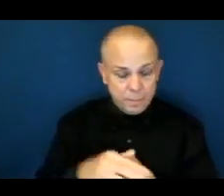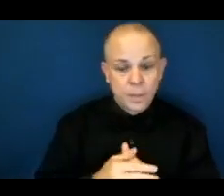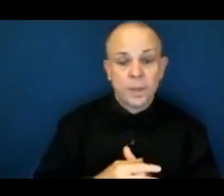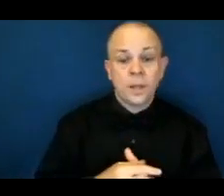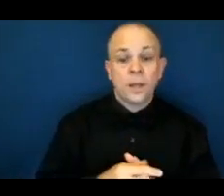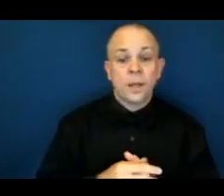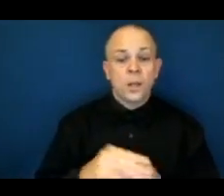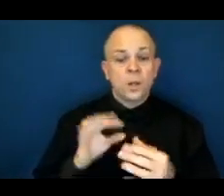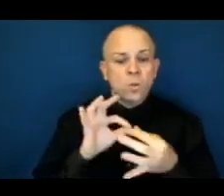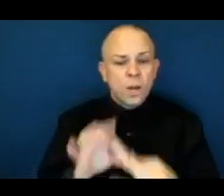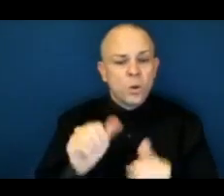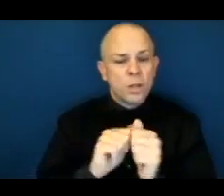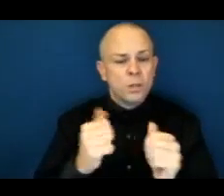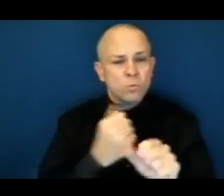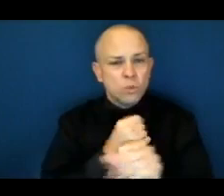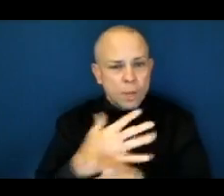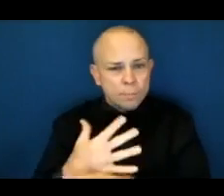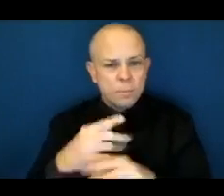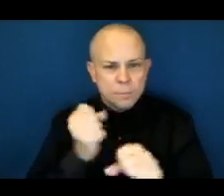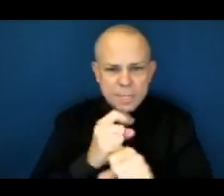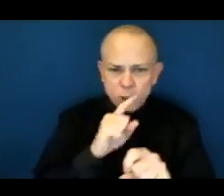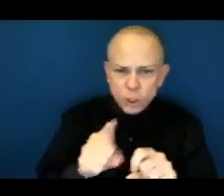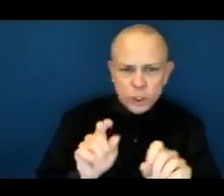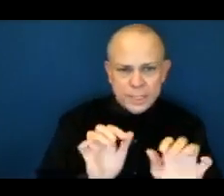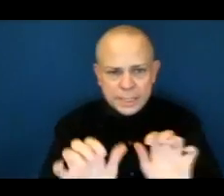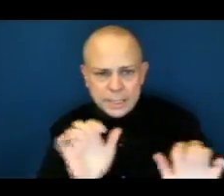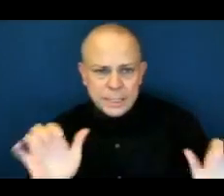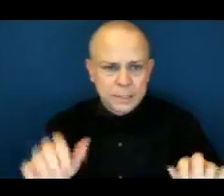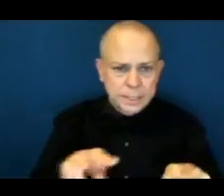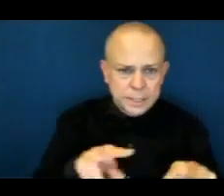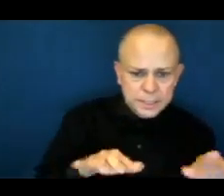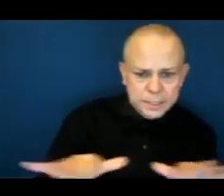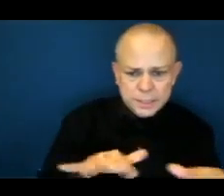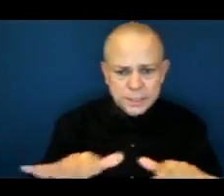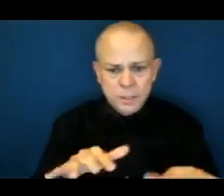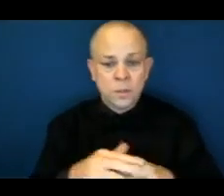ever a need to be able to have to utilize these lines because of any type